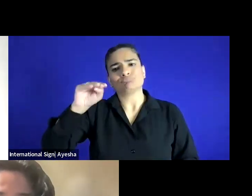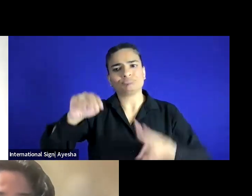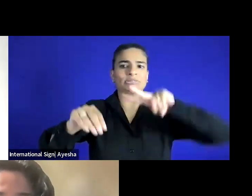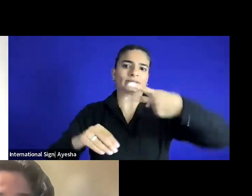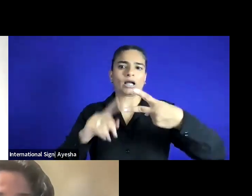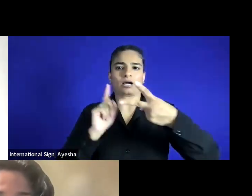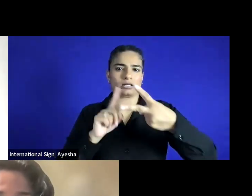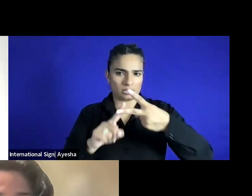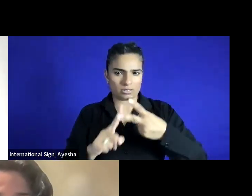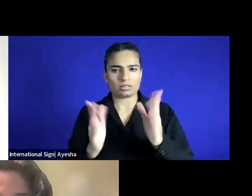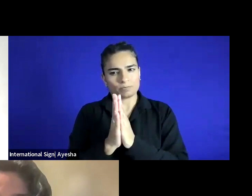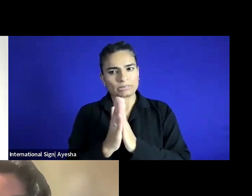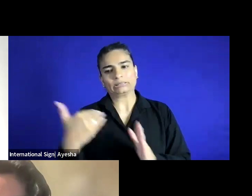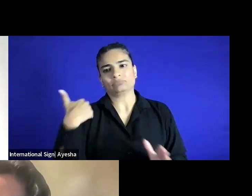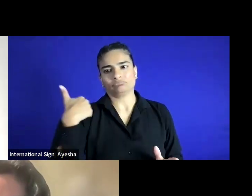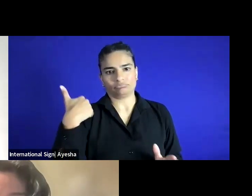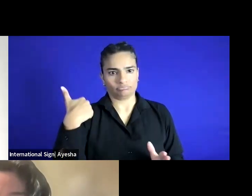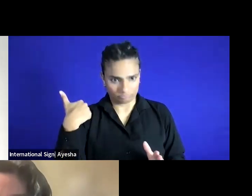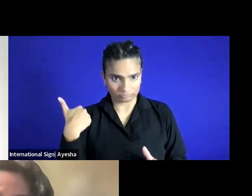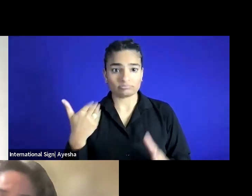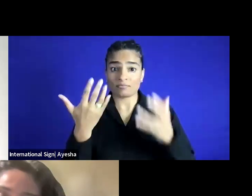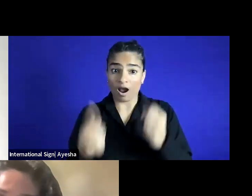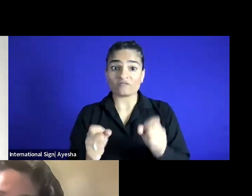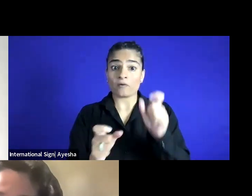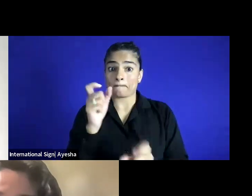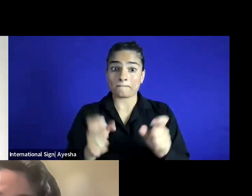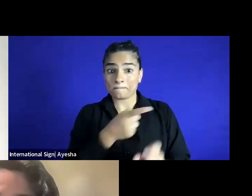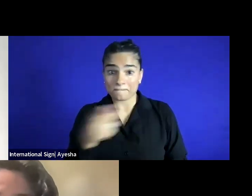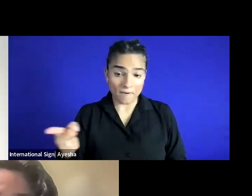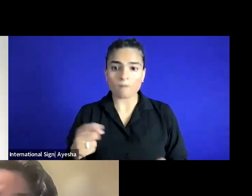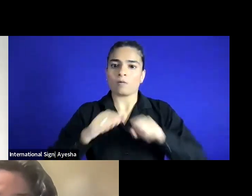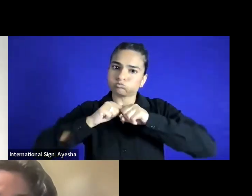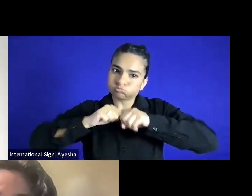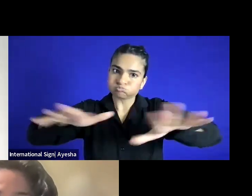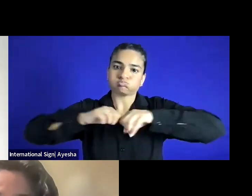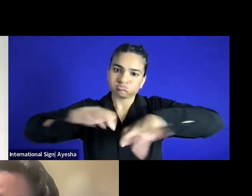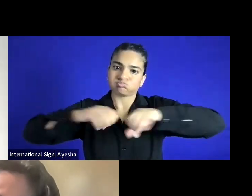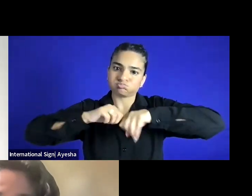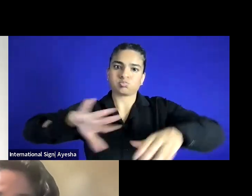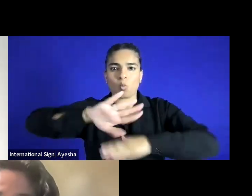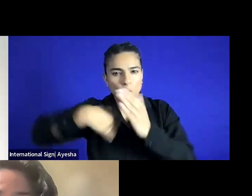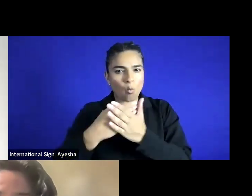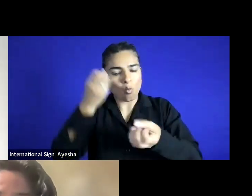But again, sharing all the features of the platform. And for that session we will also have,